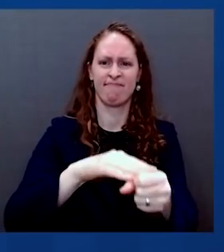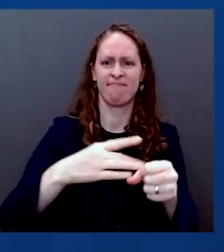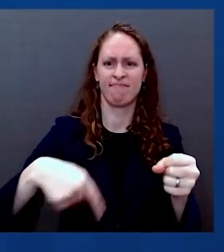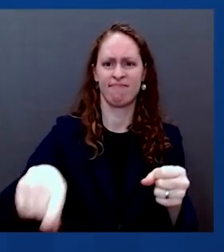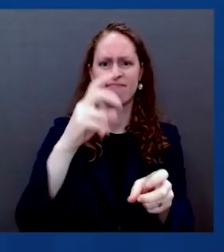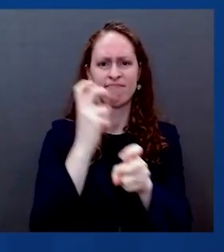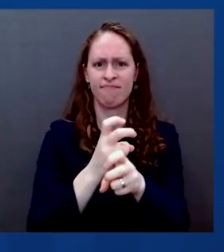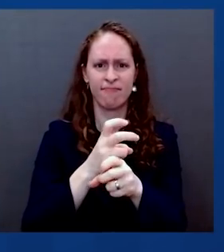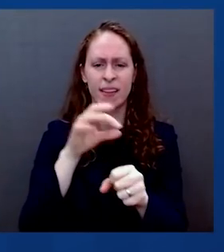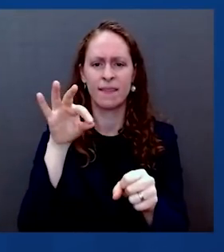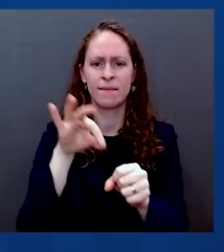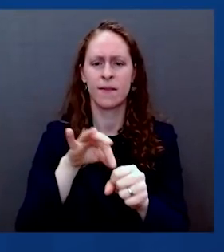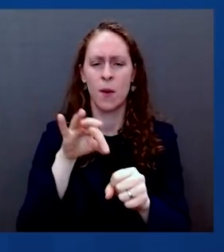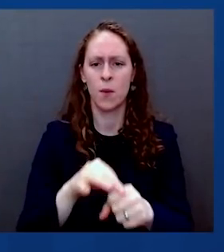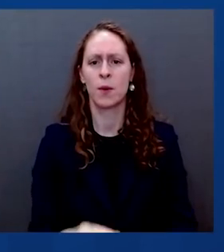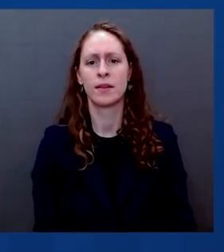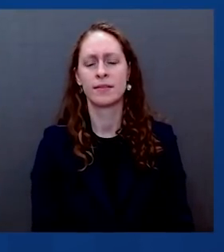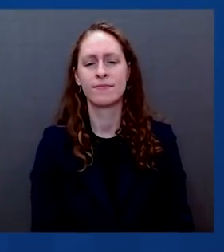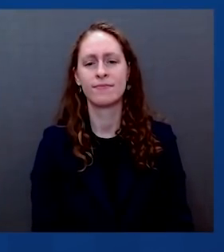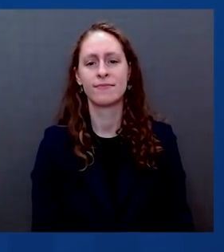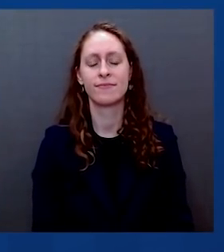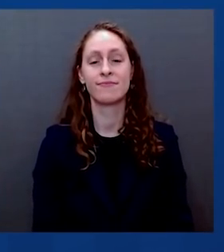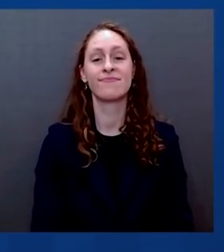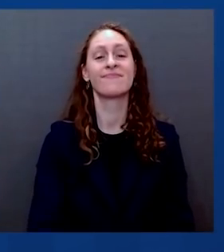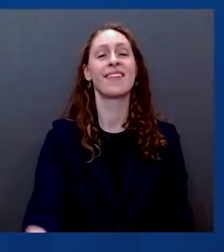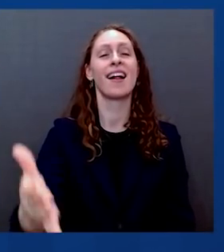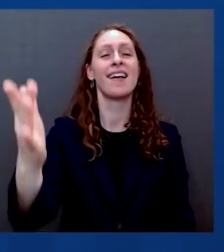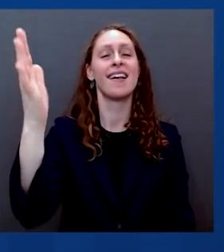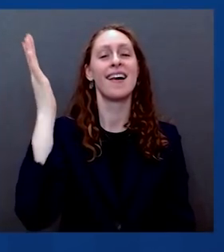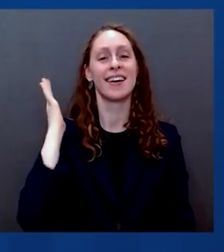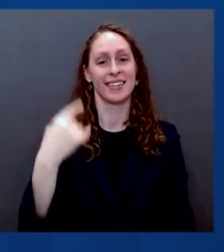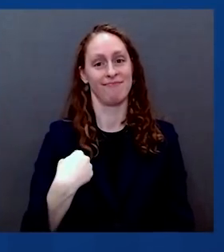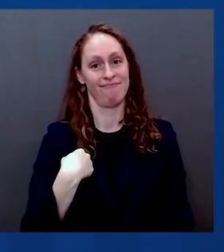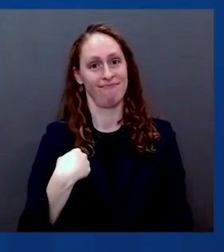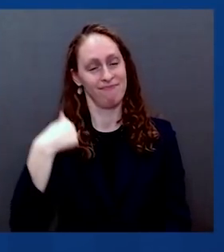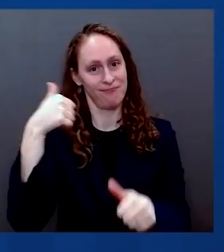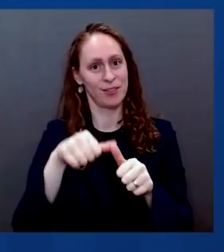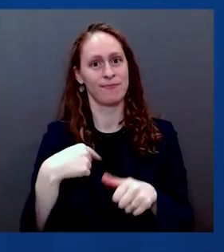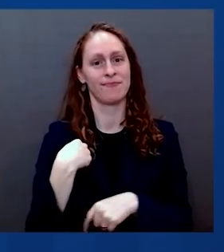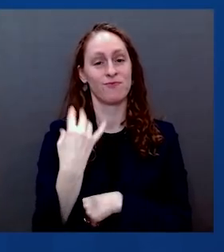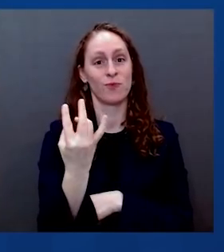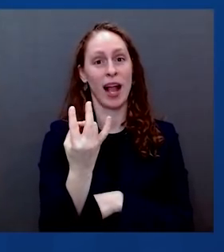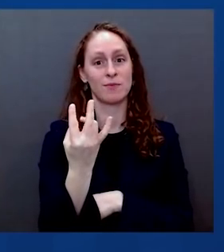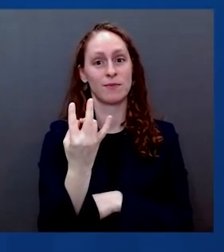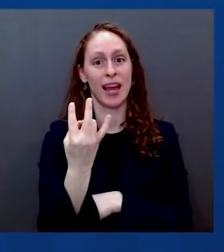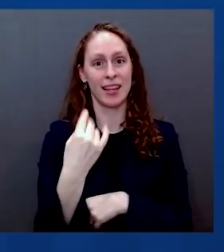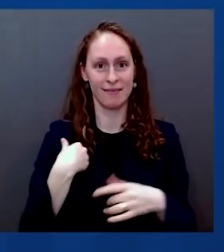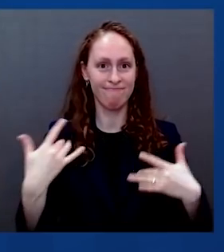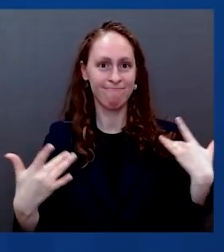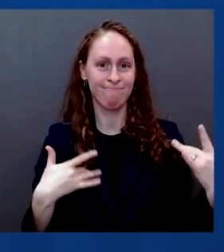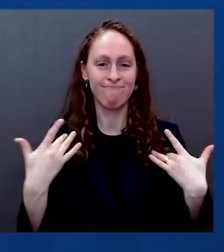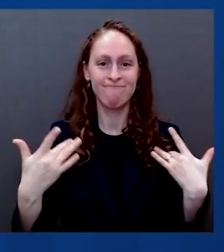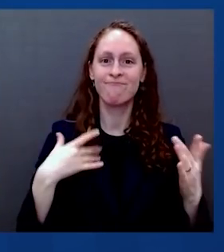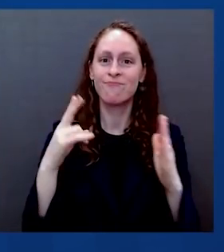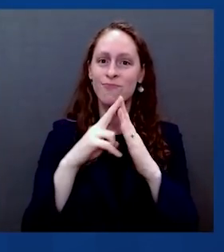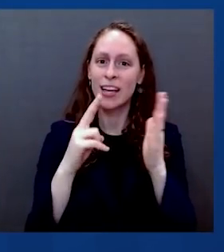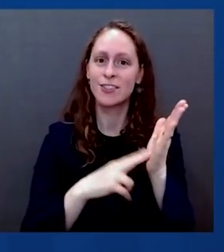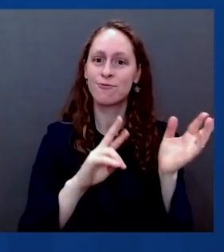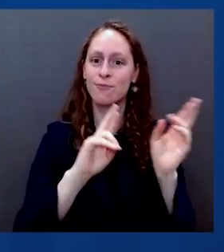I was so eager to vote in my very first election, especially a gubernatorial one. Unfortunately, when attempting to vote,